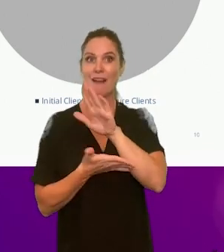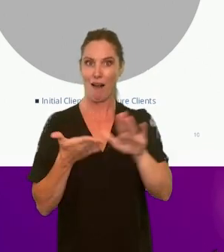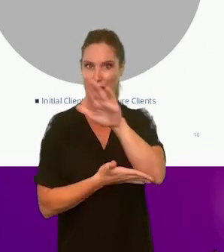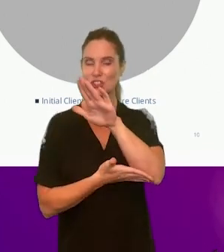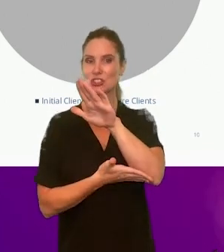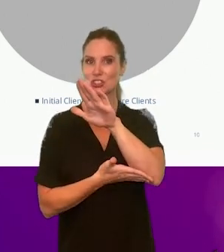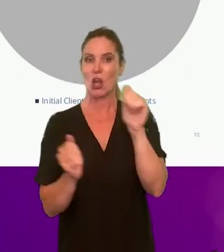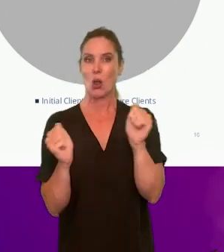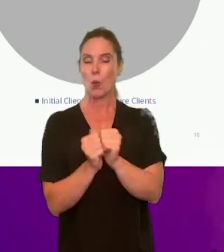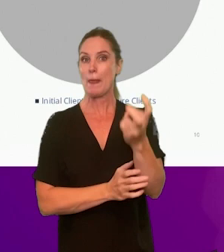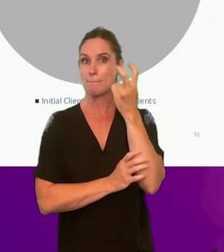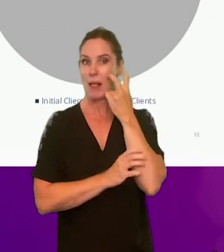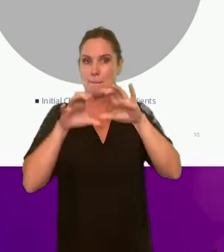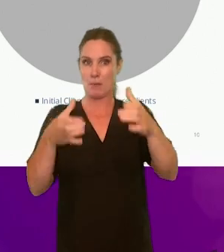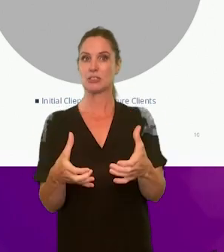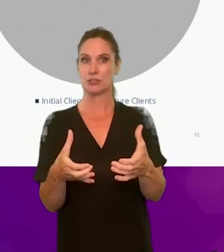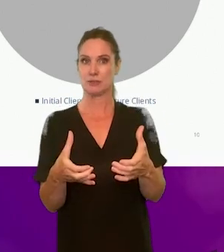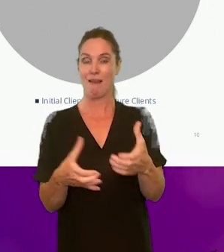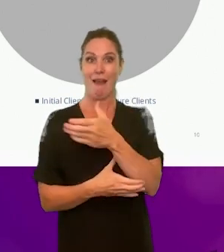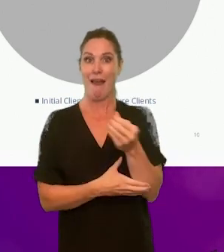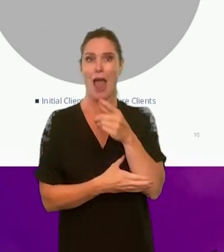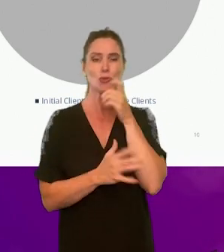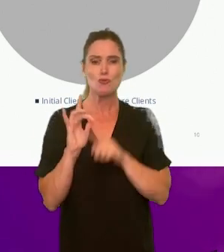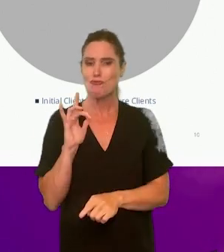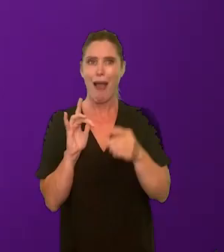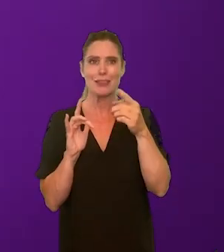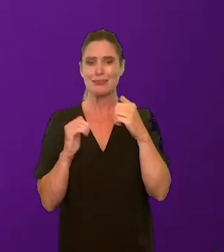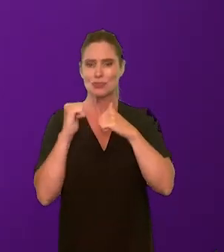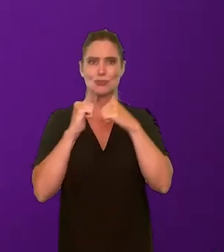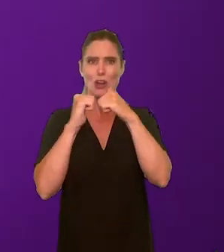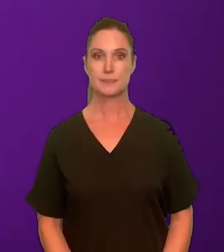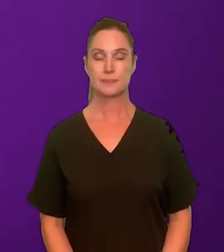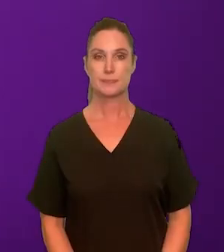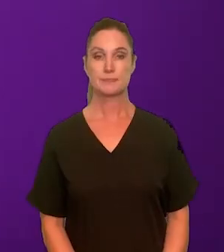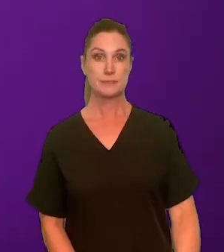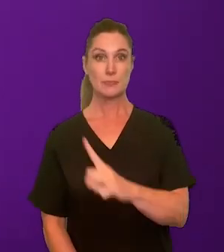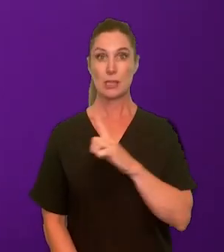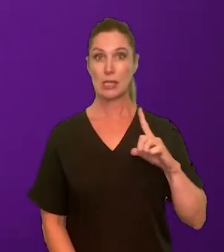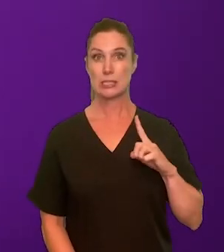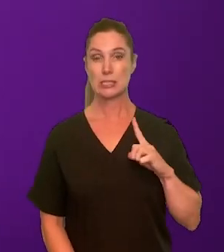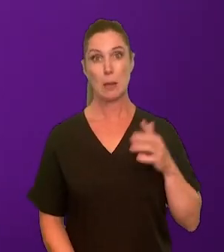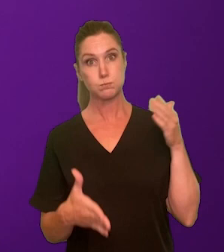and who lack the infrastructure to allow them to navigate their campus. Legislation and legal action